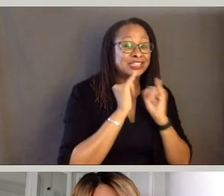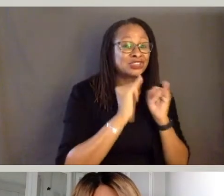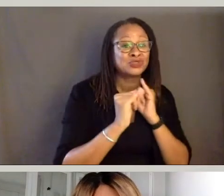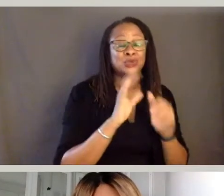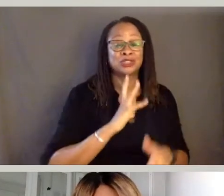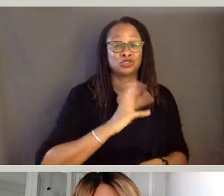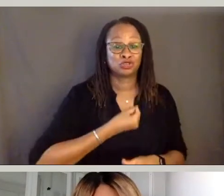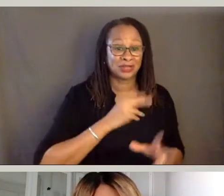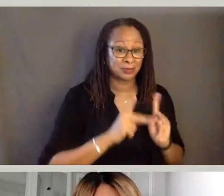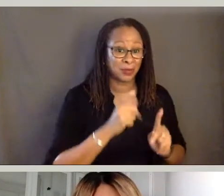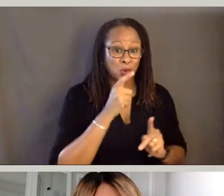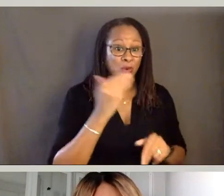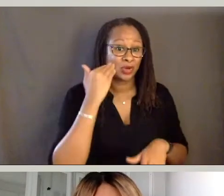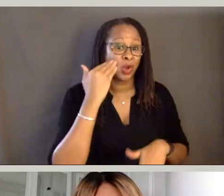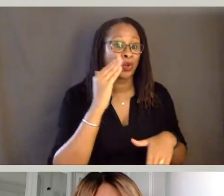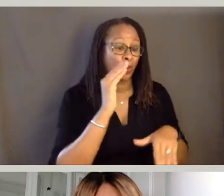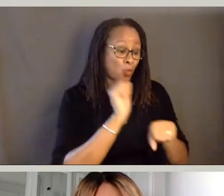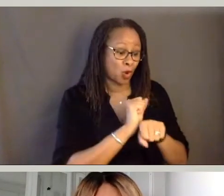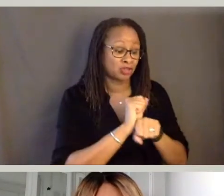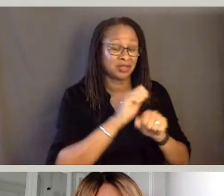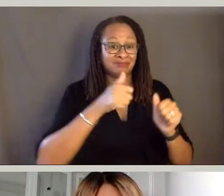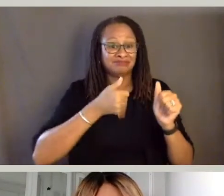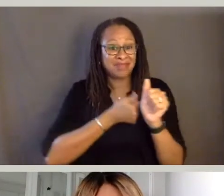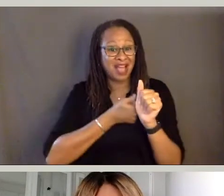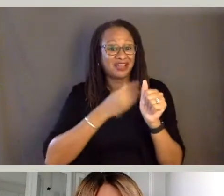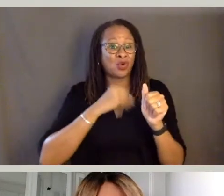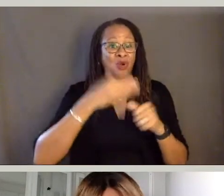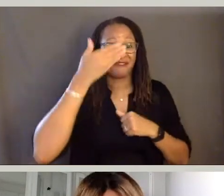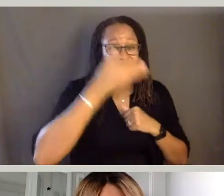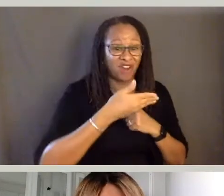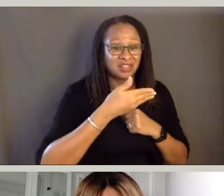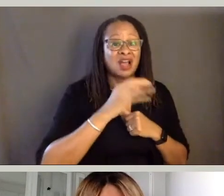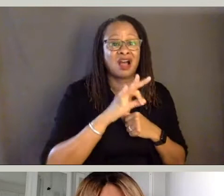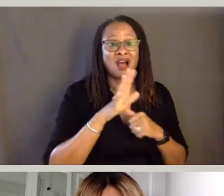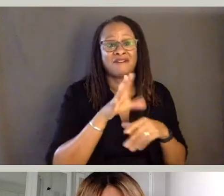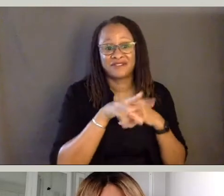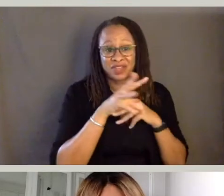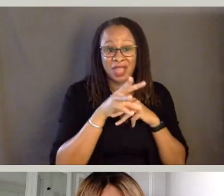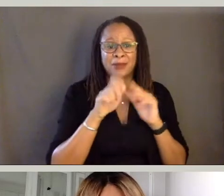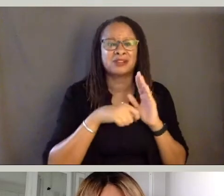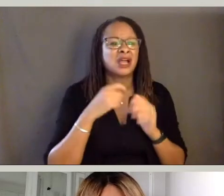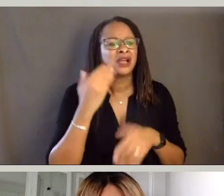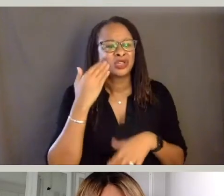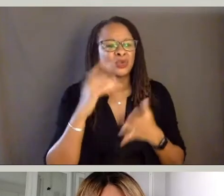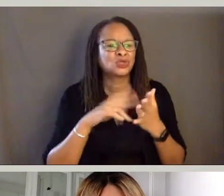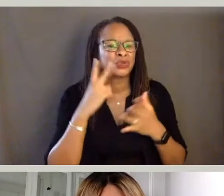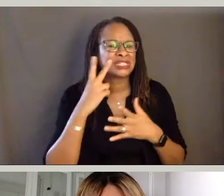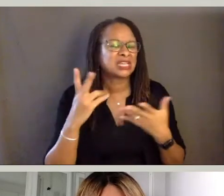that I knew who had worked on one side of the camera, or the other, which it's just what we see in the film, but this was done, mostly,